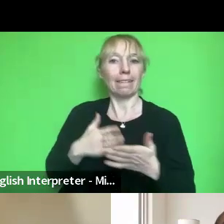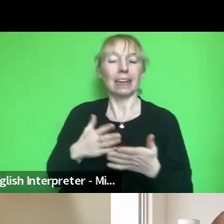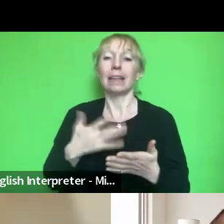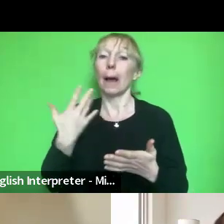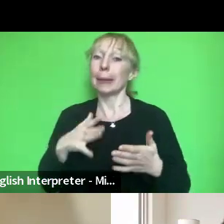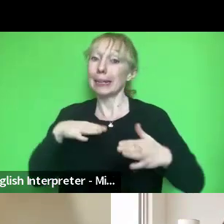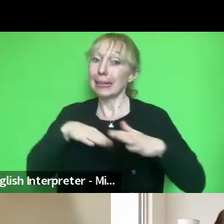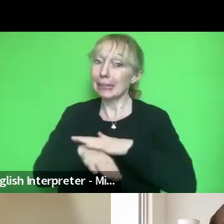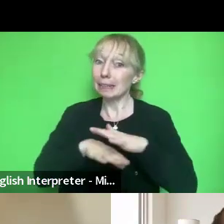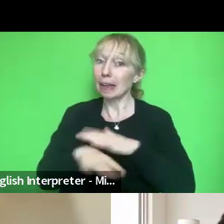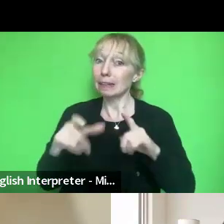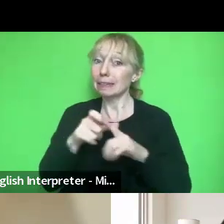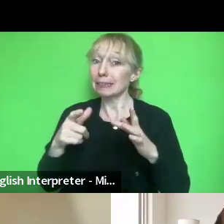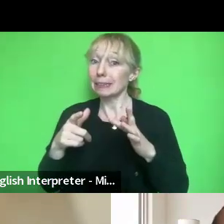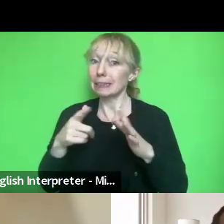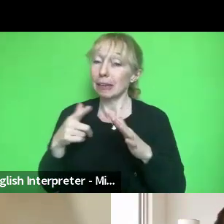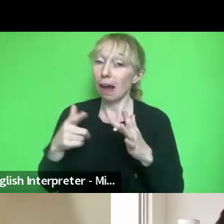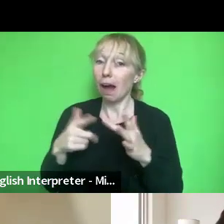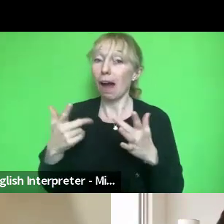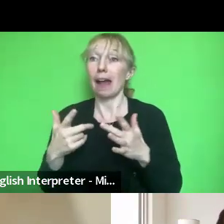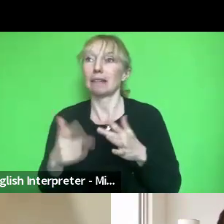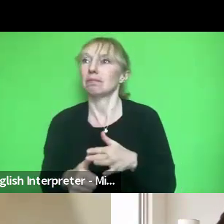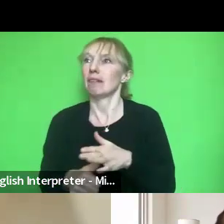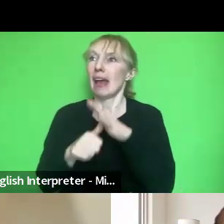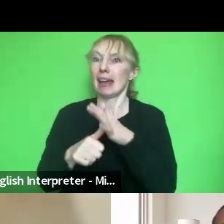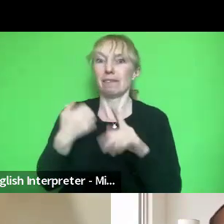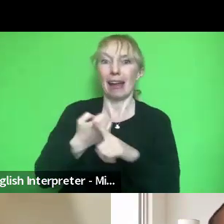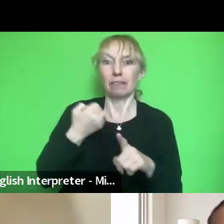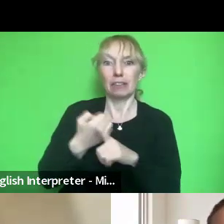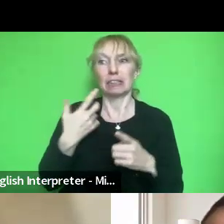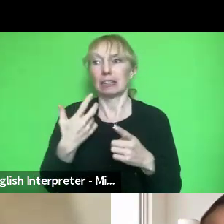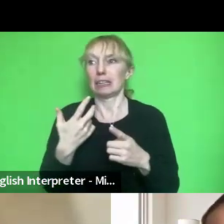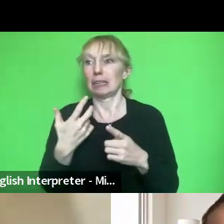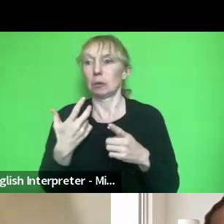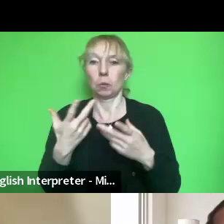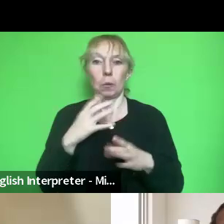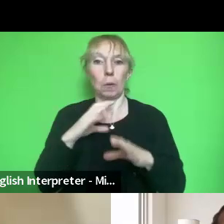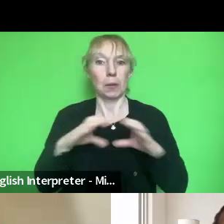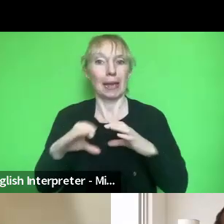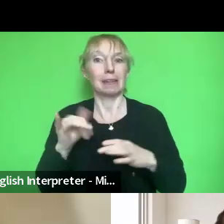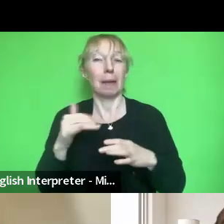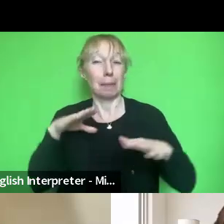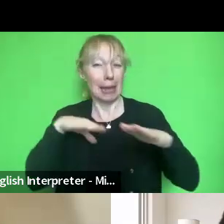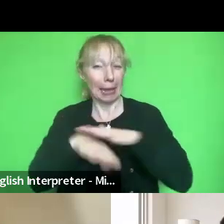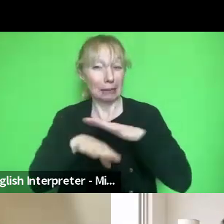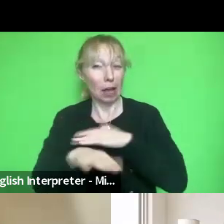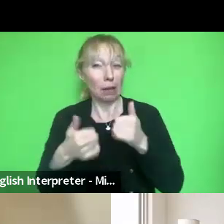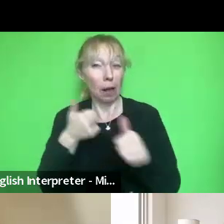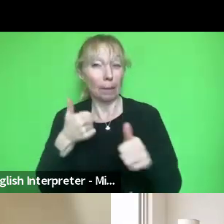so I've been a head of advocacy, a head of communications, et cetera before. And sometimes the resistance that you'd face is to how frank you're being,